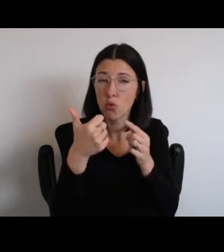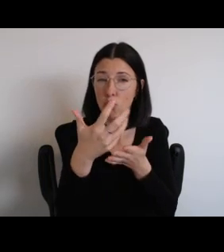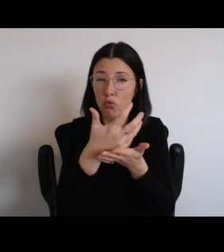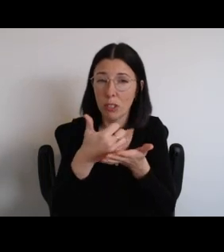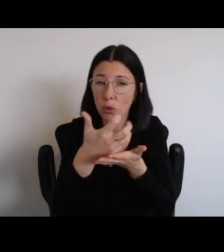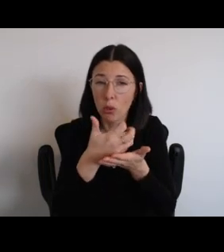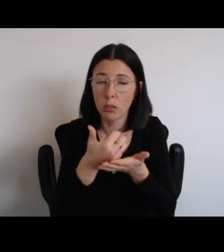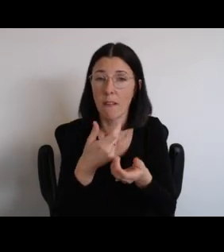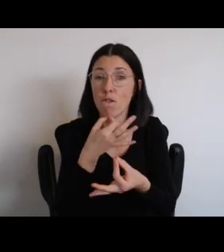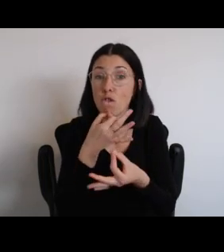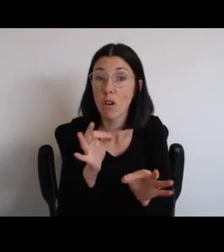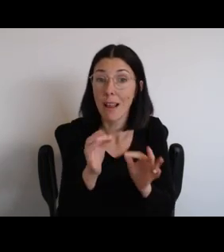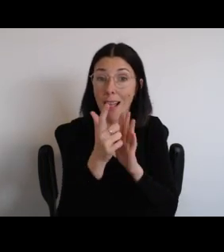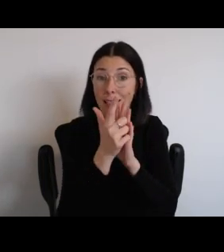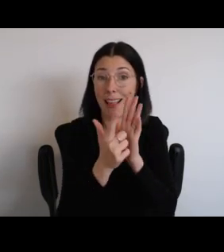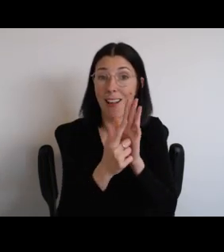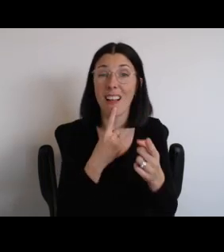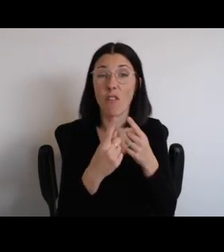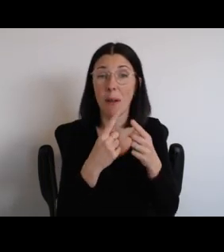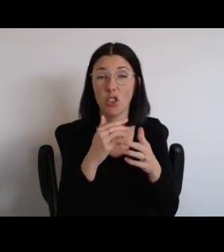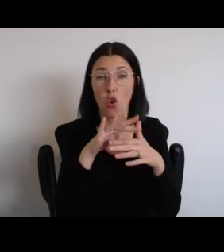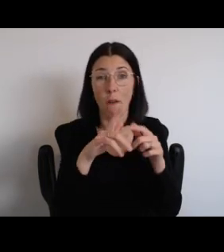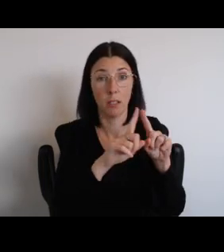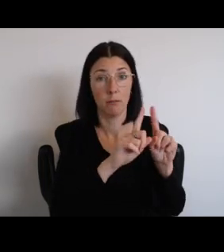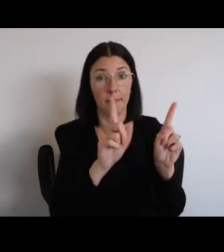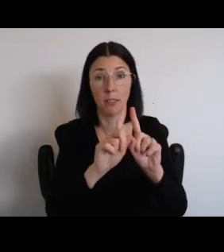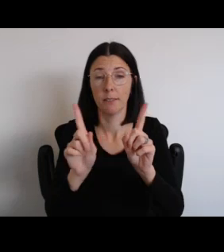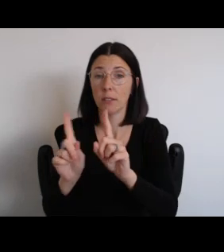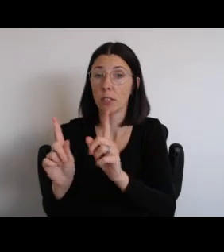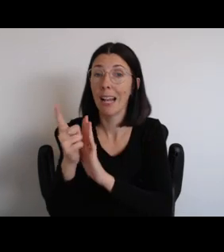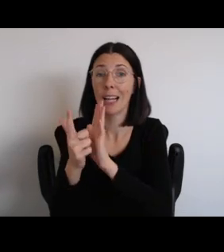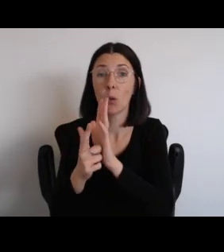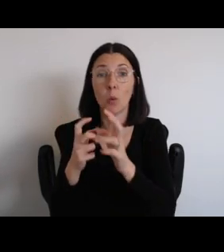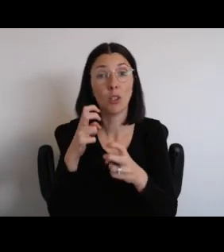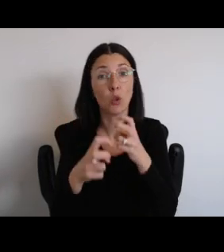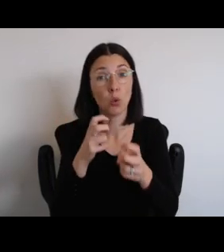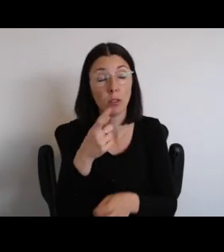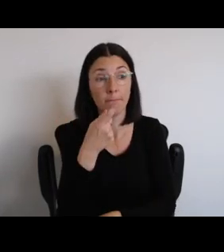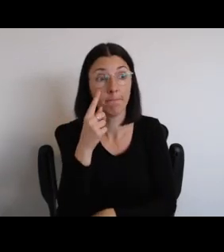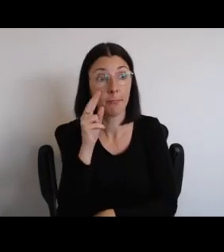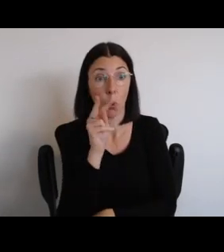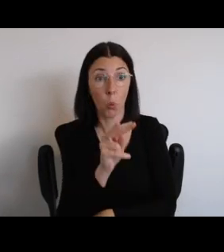range of legal issues um so get on there and have a look keep some information you can print out for